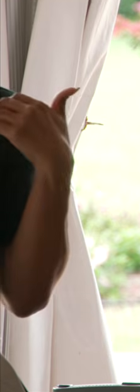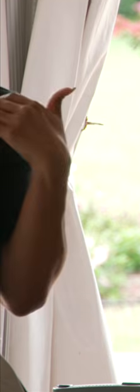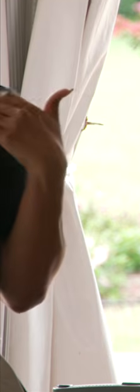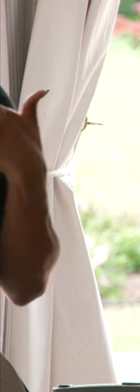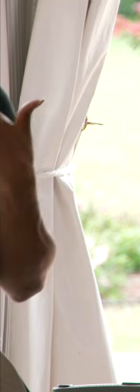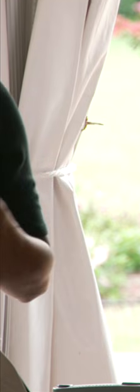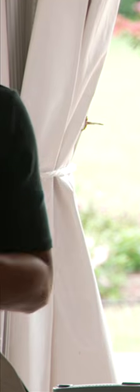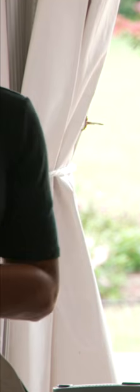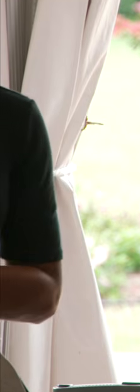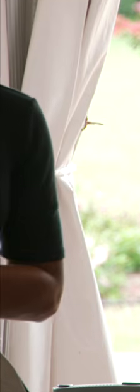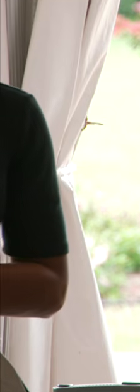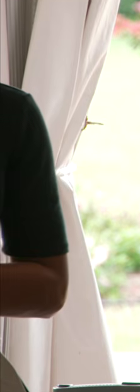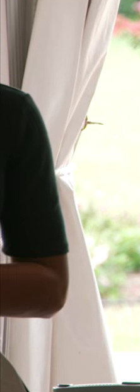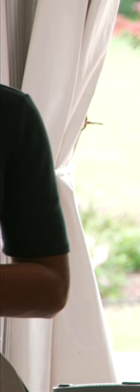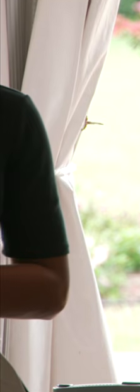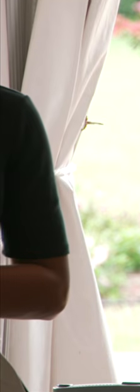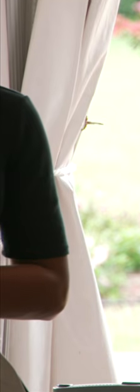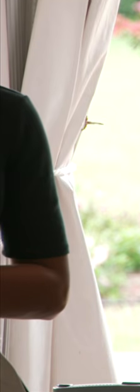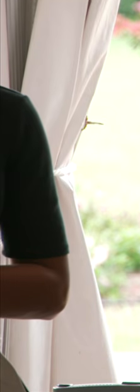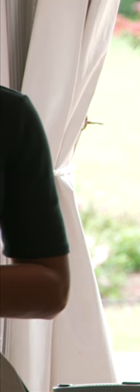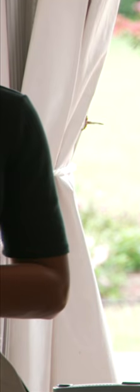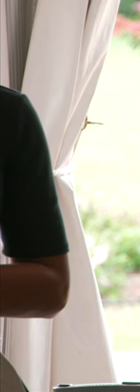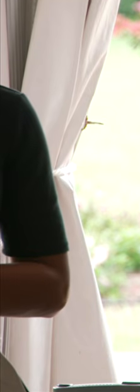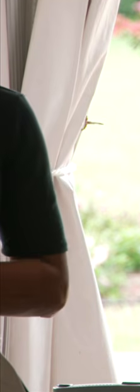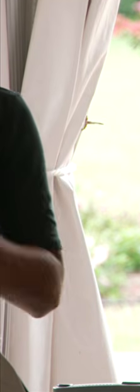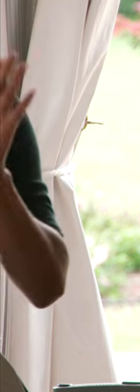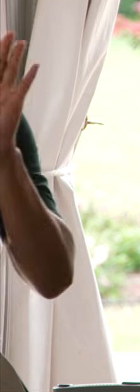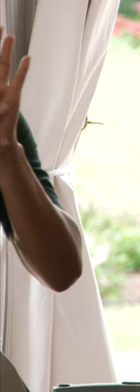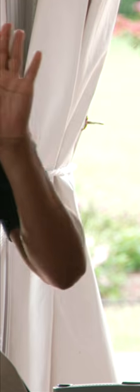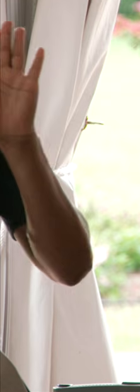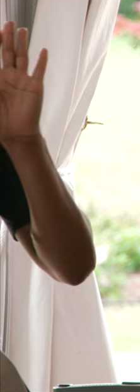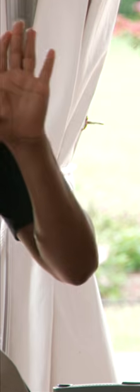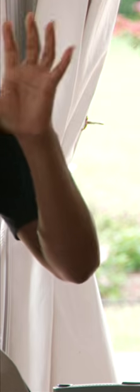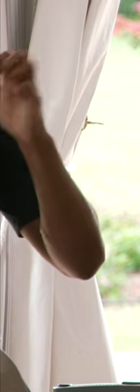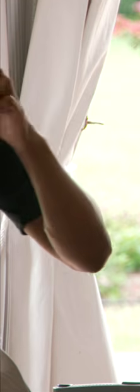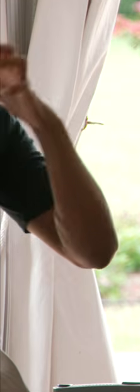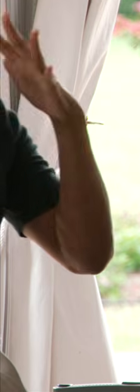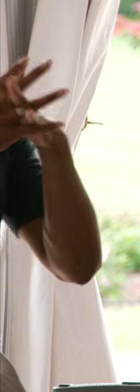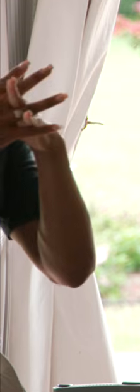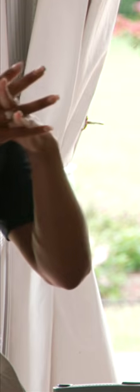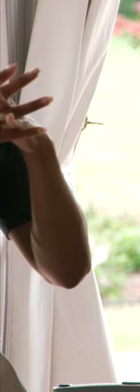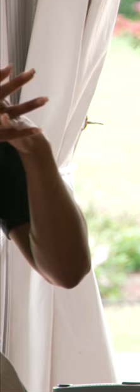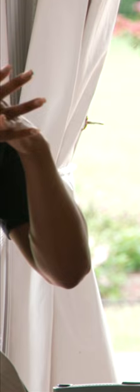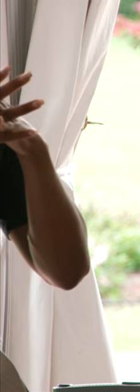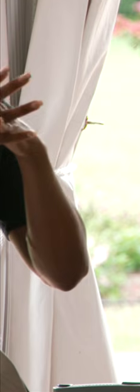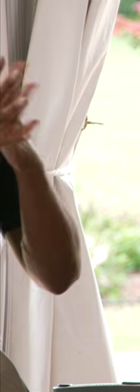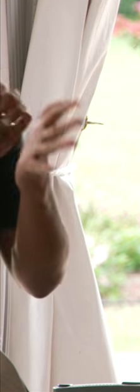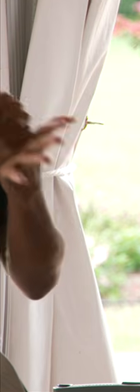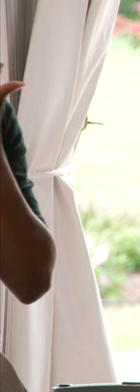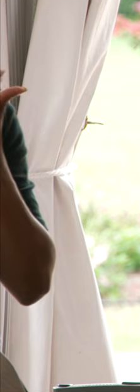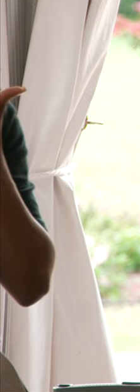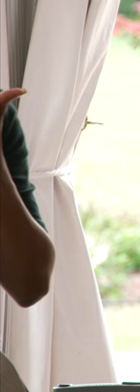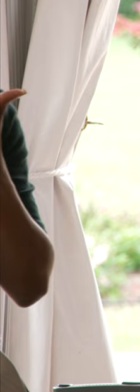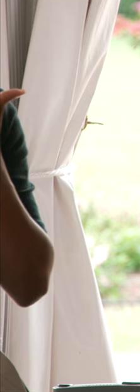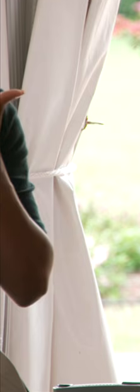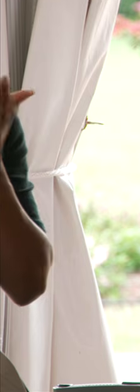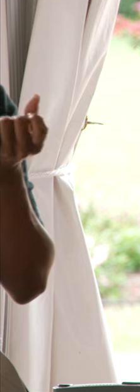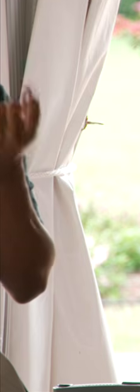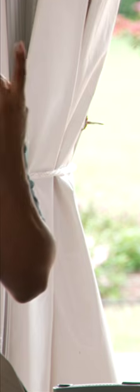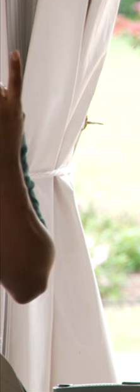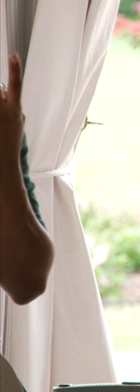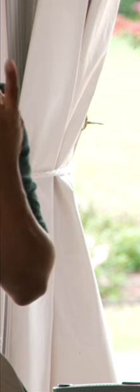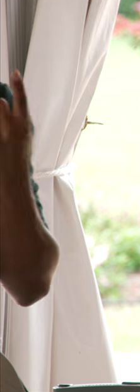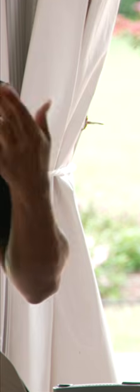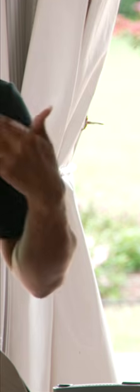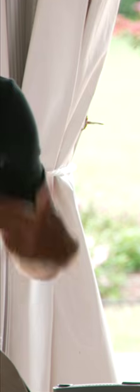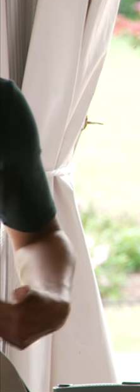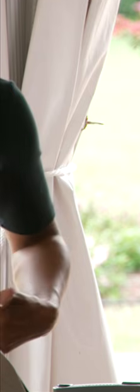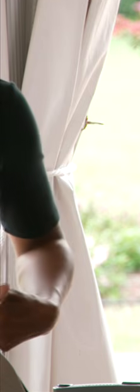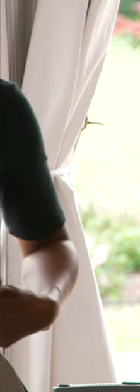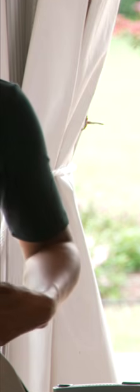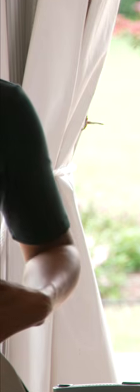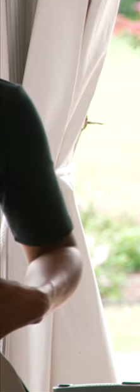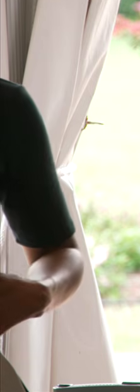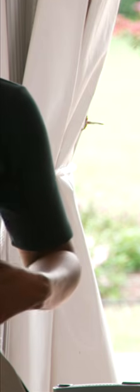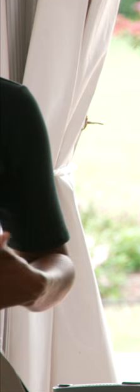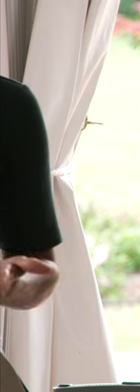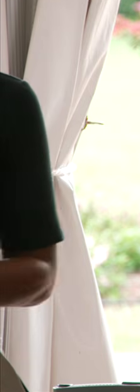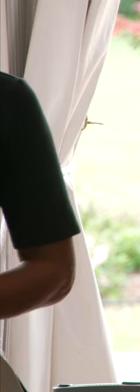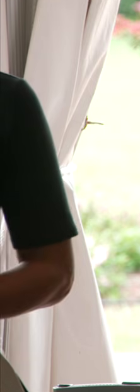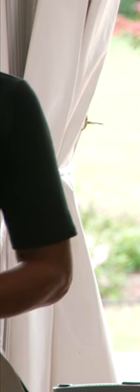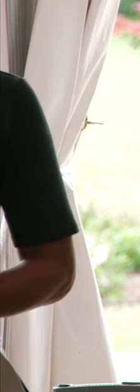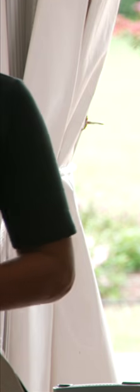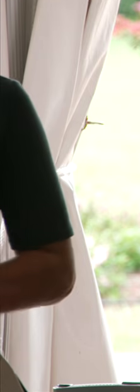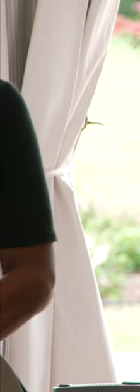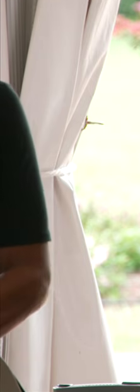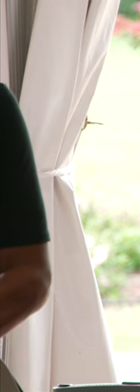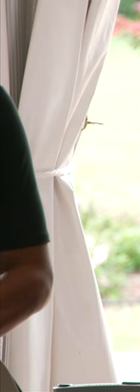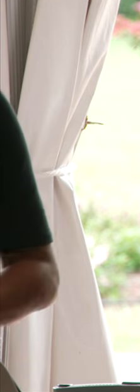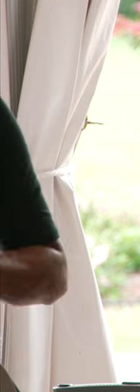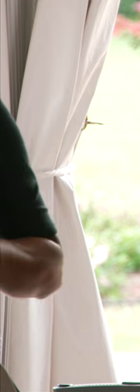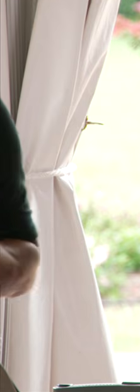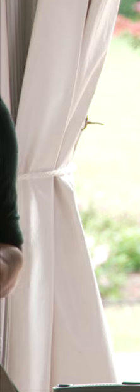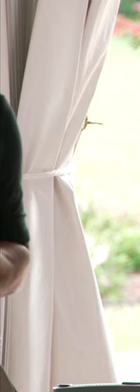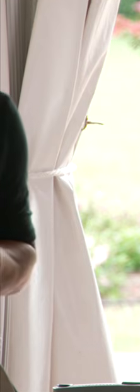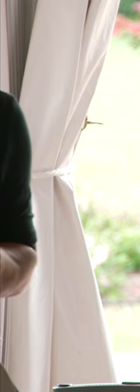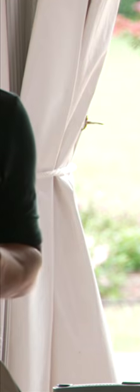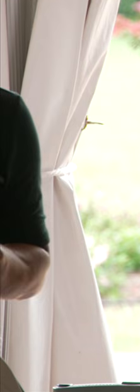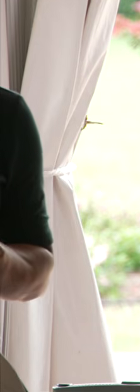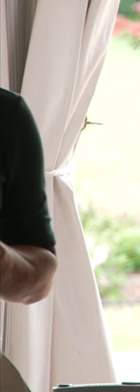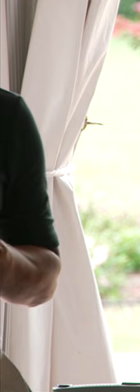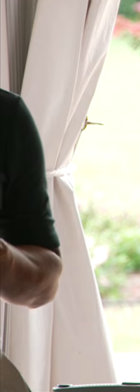Belmont Report was created to answer inhumane cruelty. This is why the work of Voices For